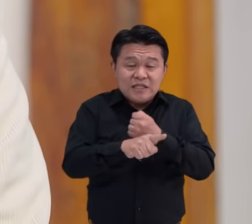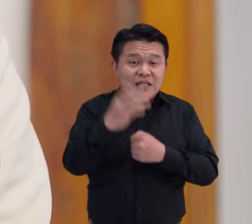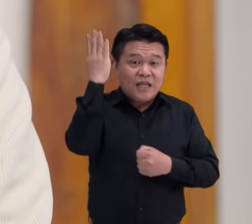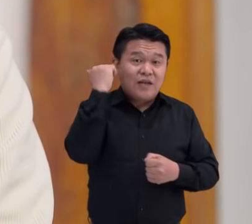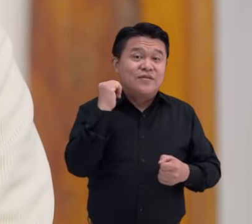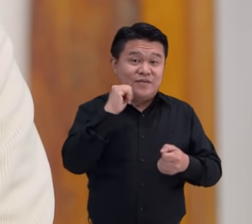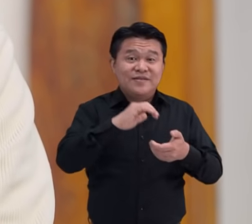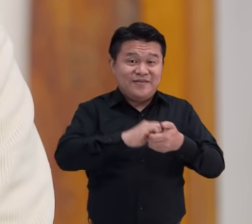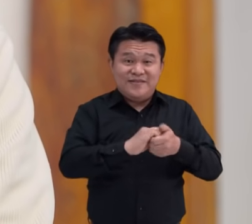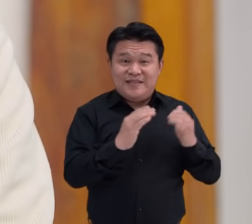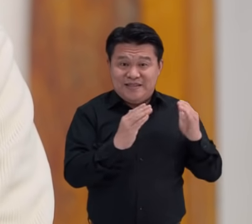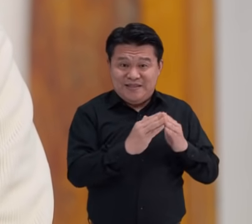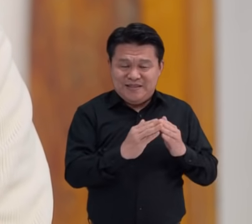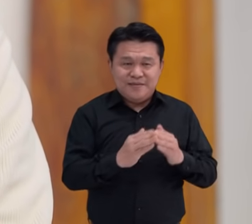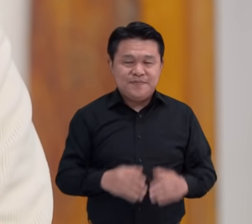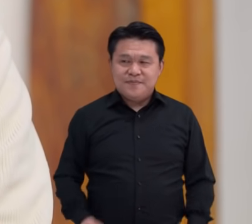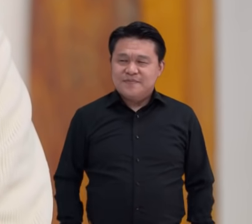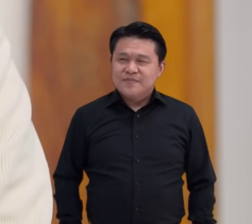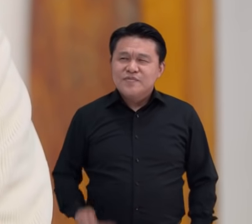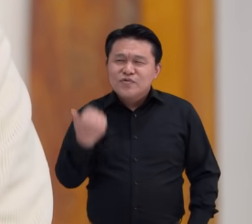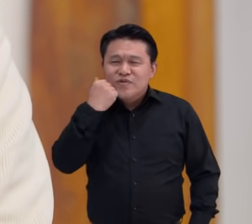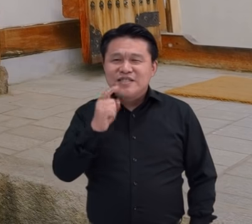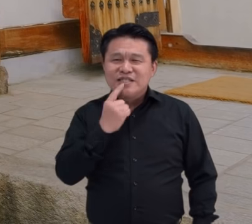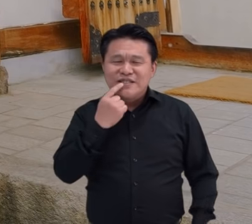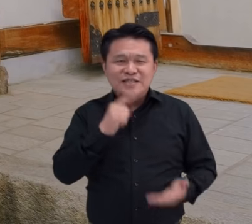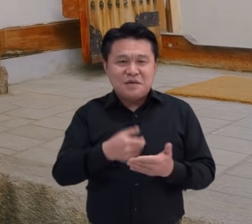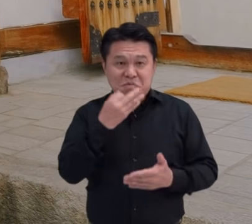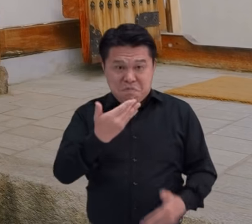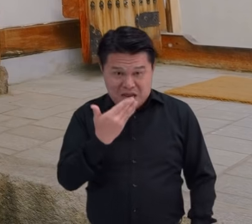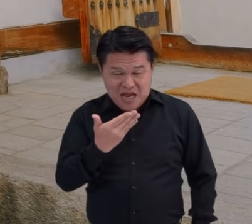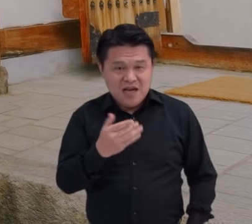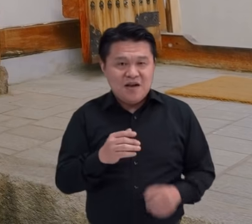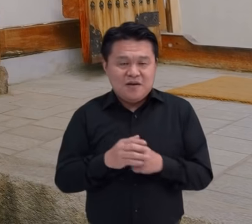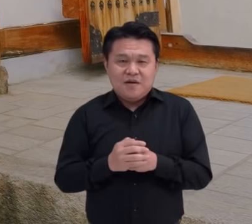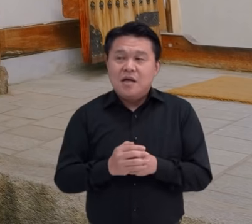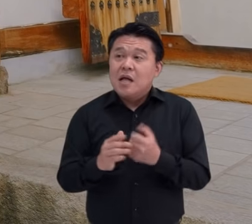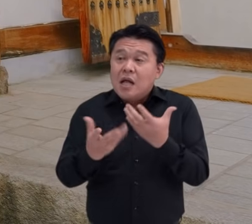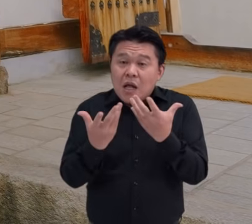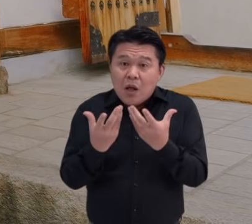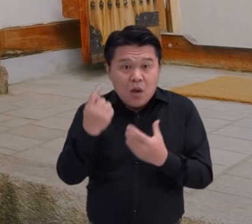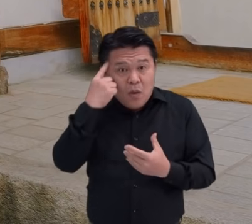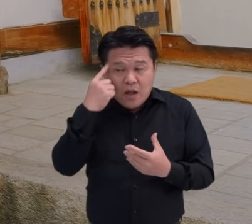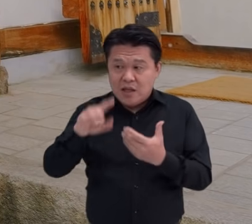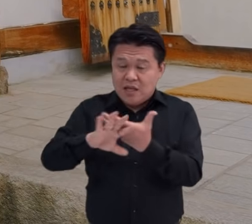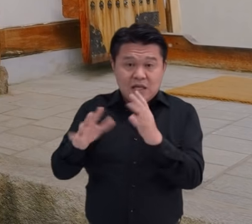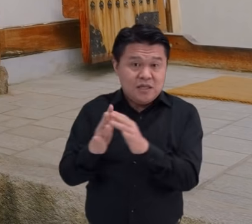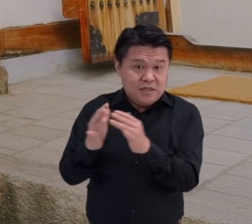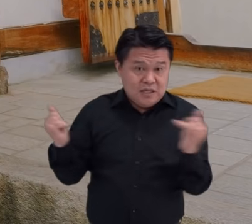I wanted something that’s easy to say. For foreigners to easily remember the word “hanok,”